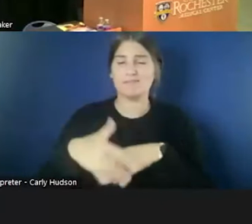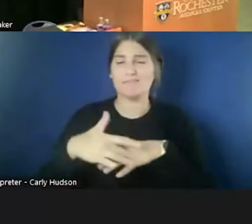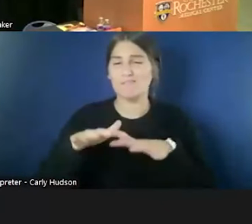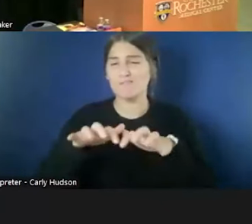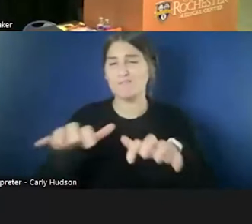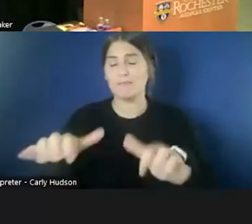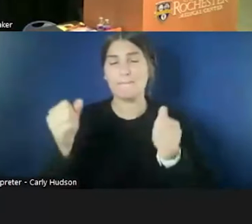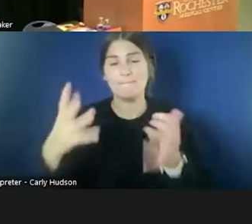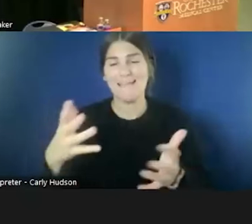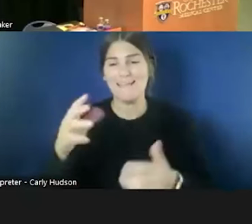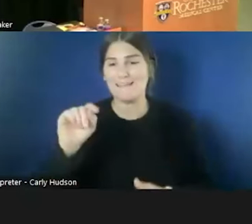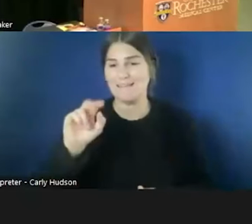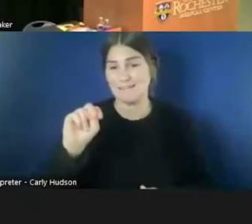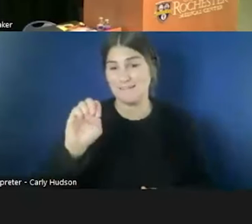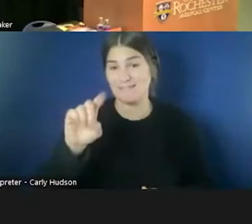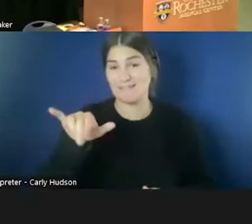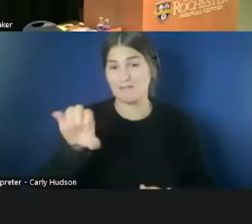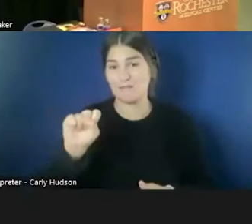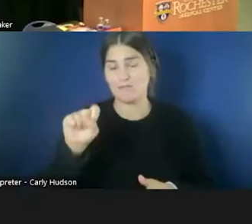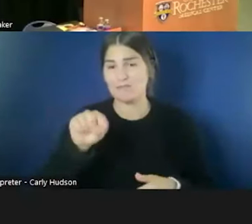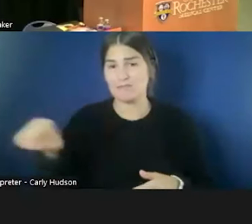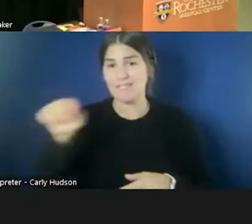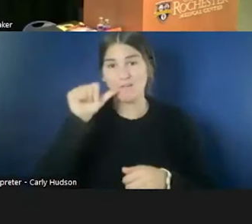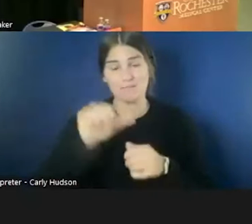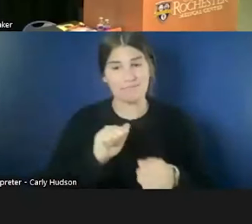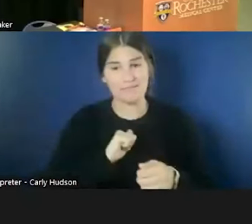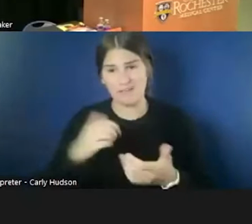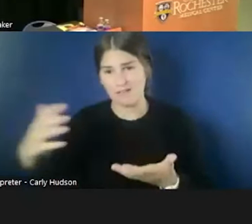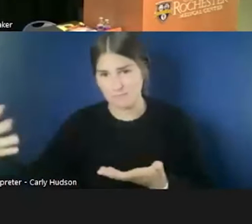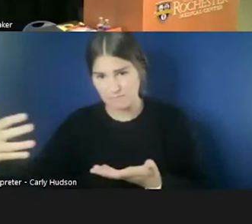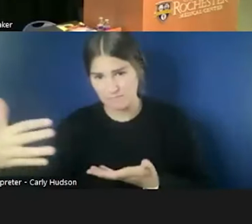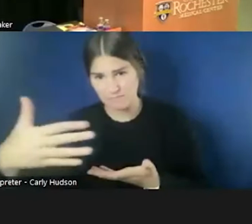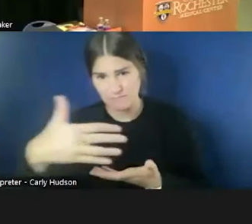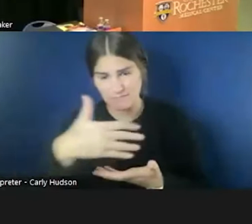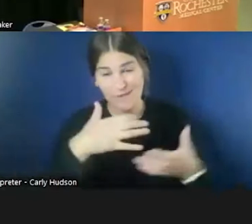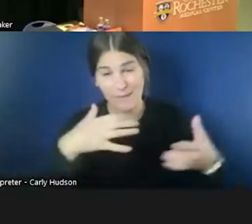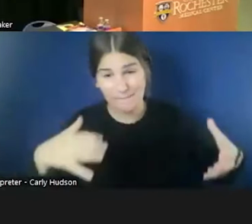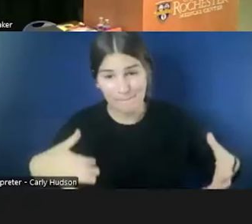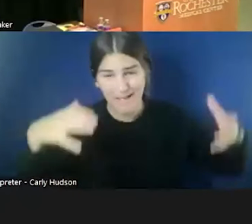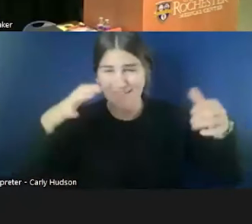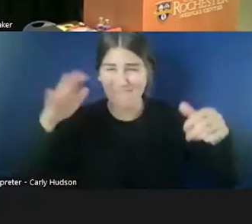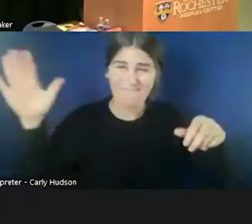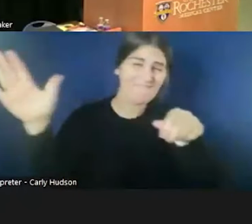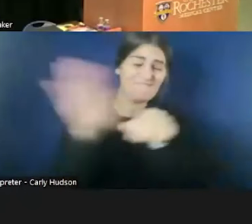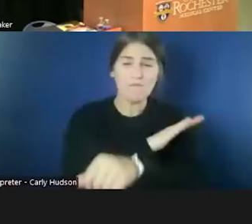I remember going out and collecting needles and we had buckets full of needles that were discarded in